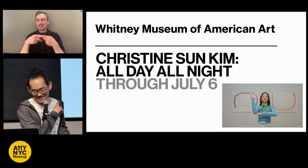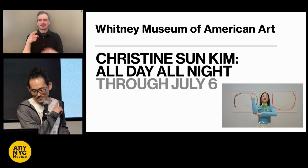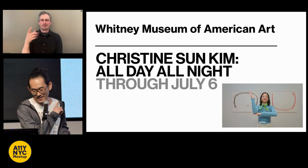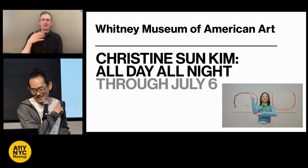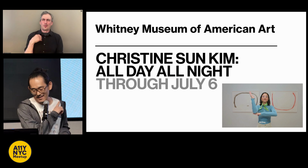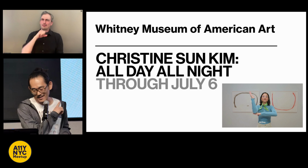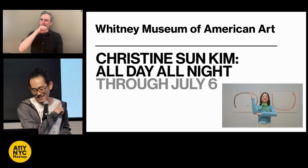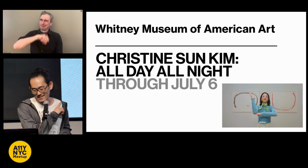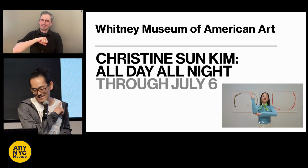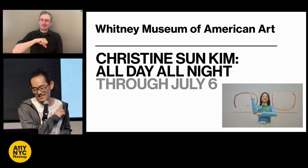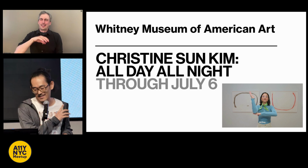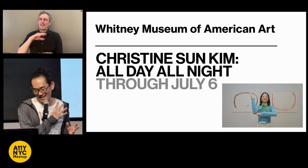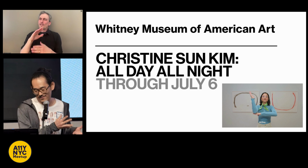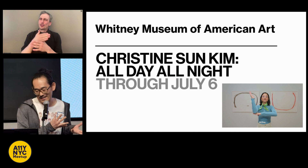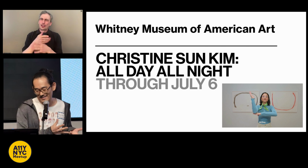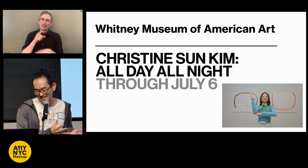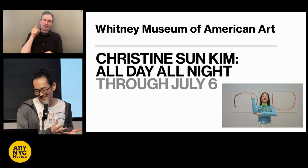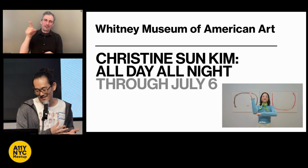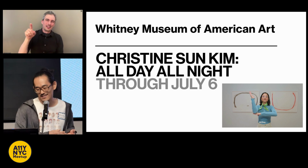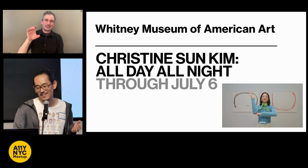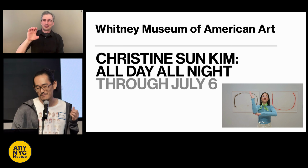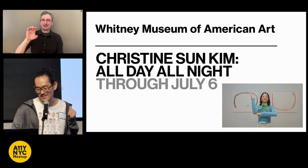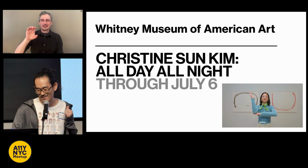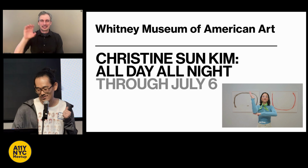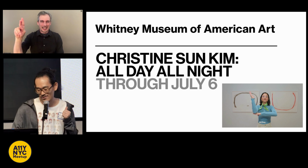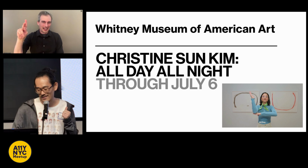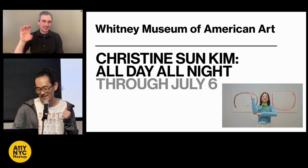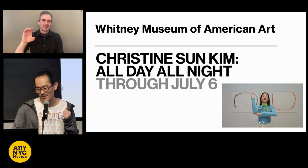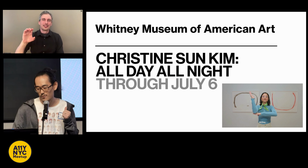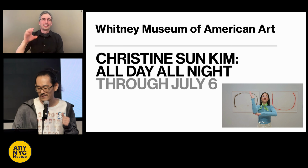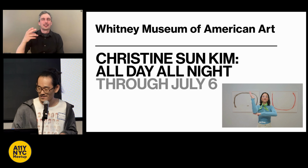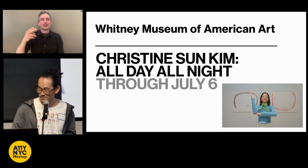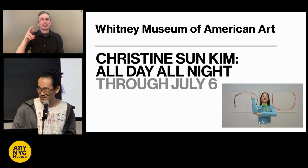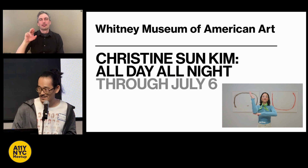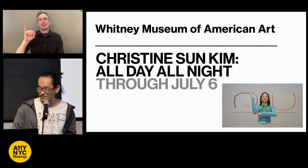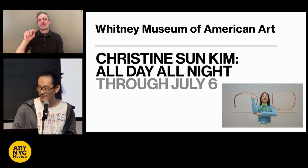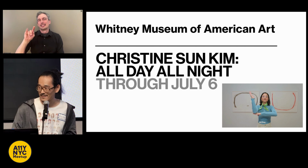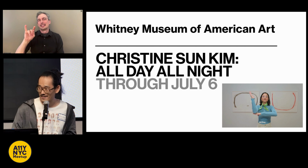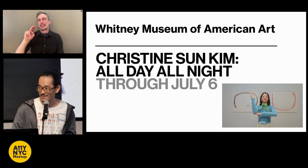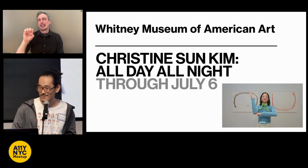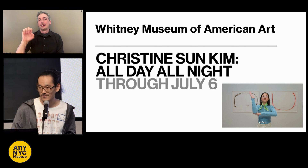She's a Deaf artist. Has an amazing show at the Whitney Museum right now.